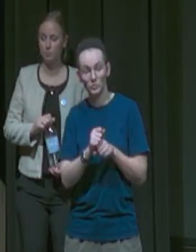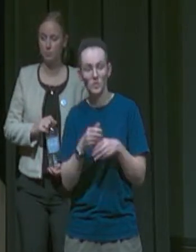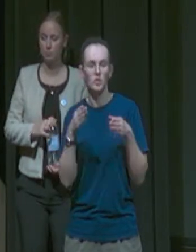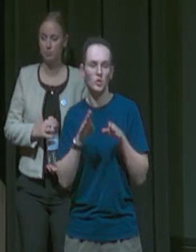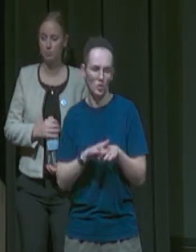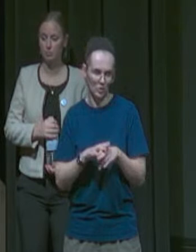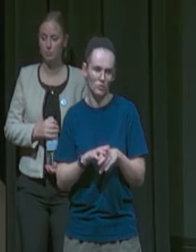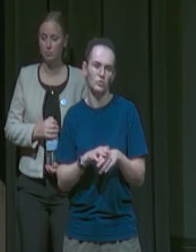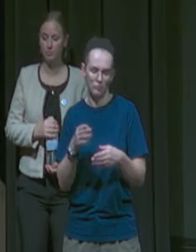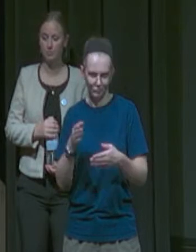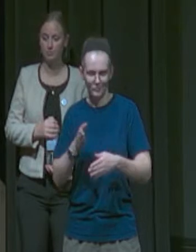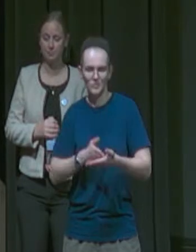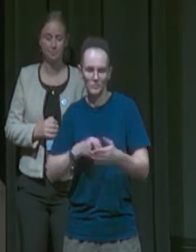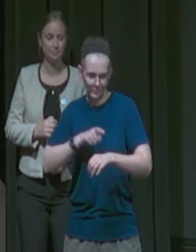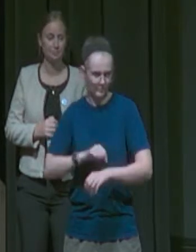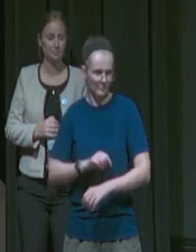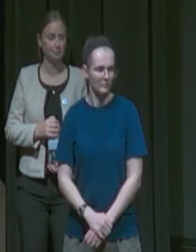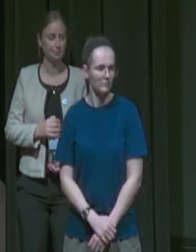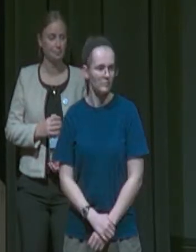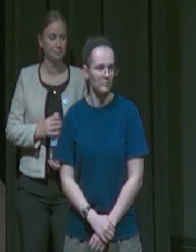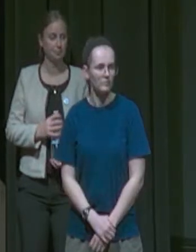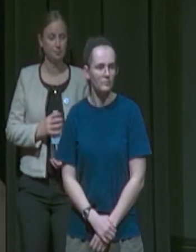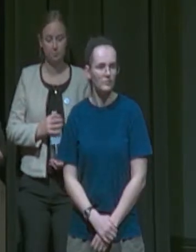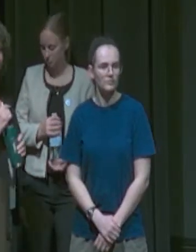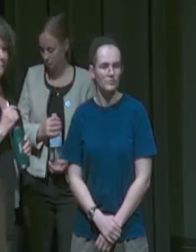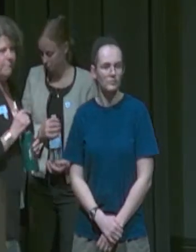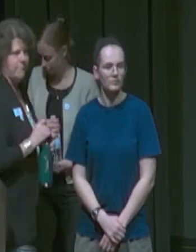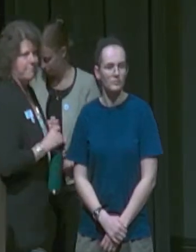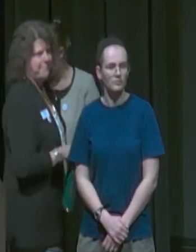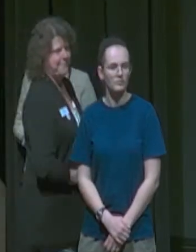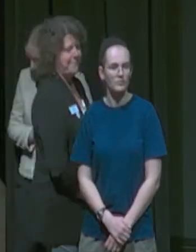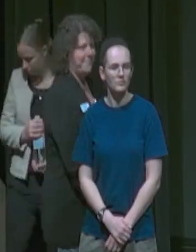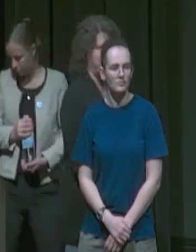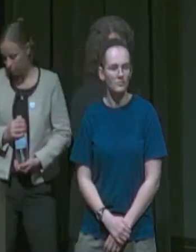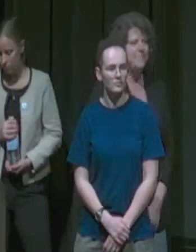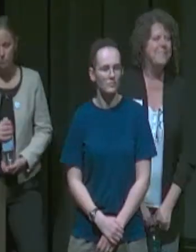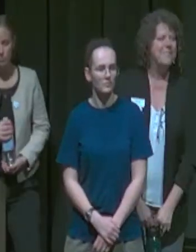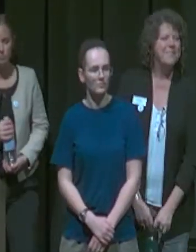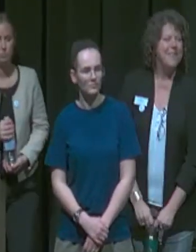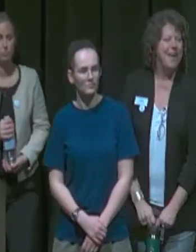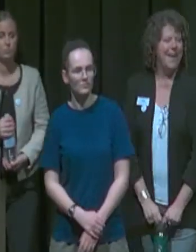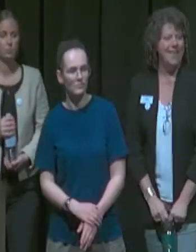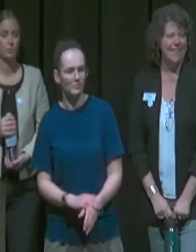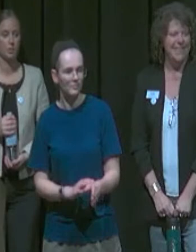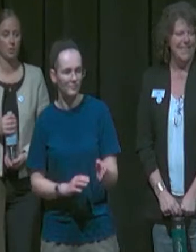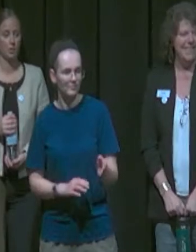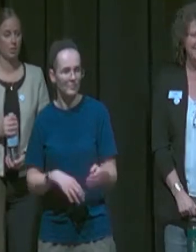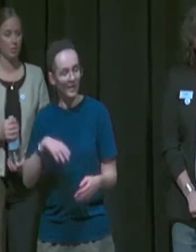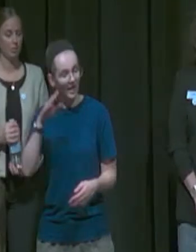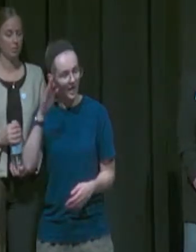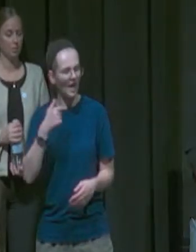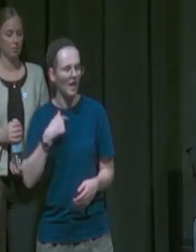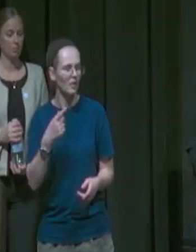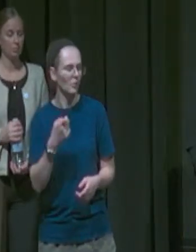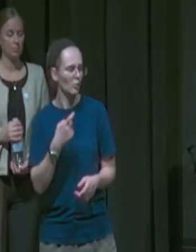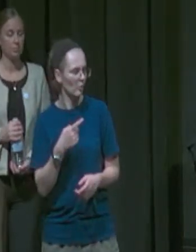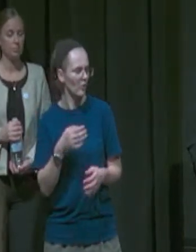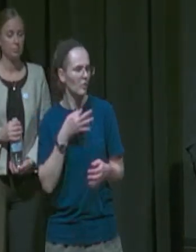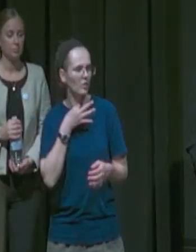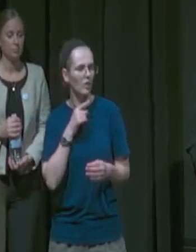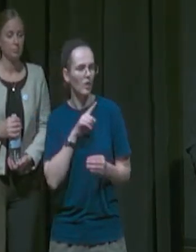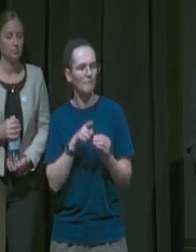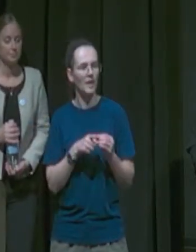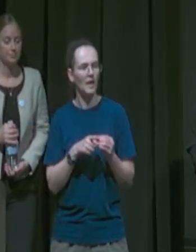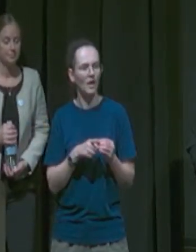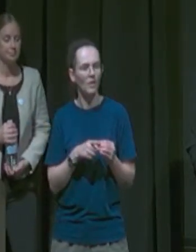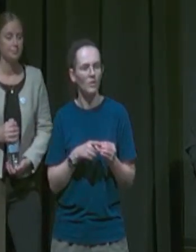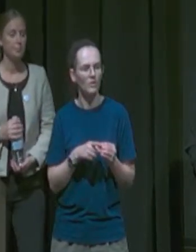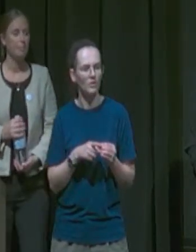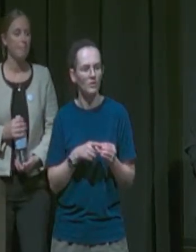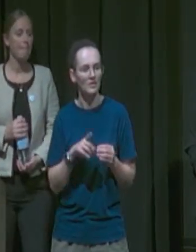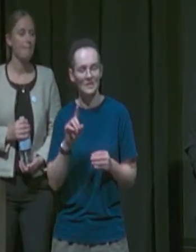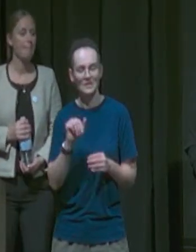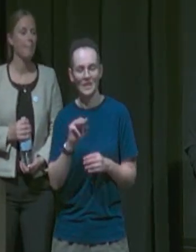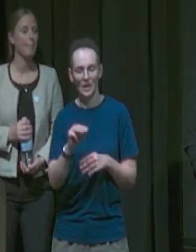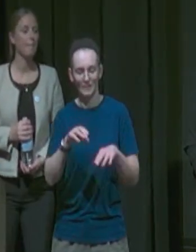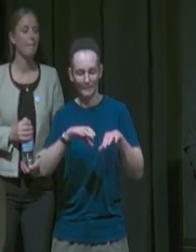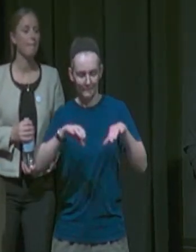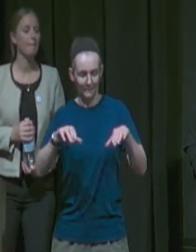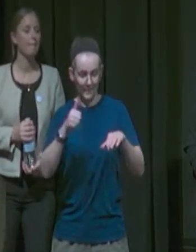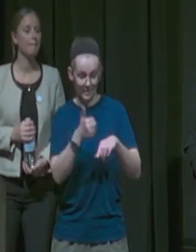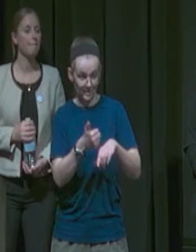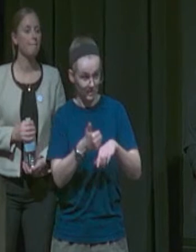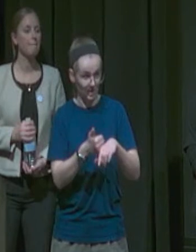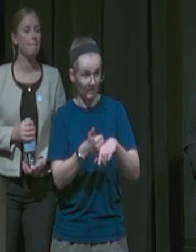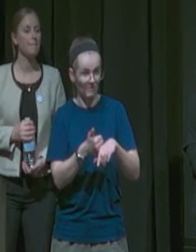while hi um I had a question regarding the um the dam itself you said that there's a